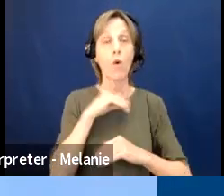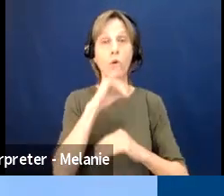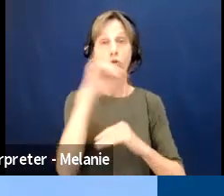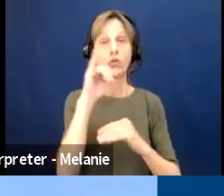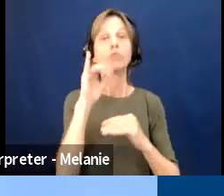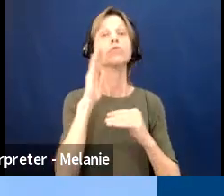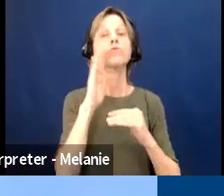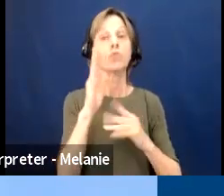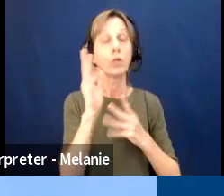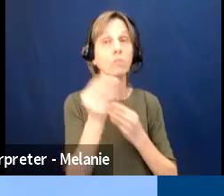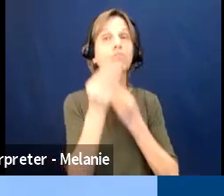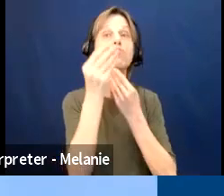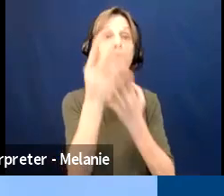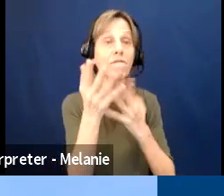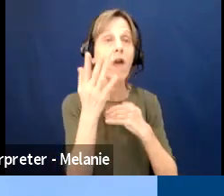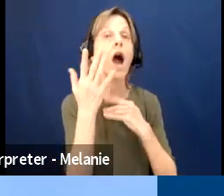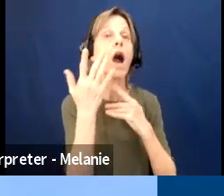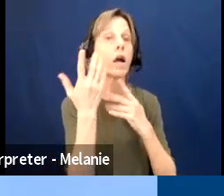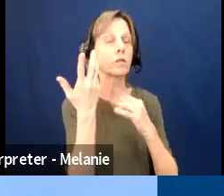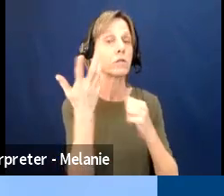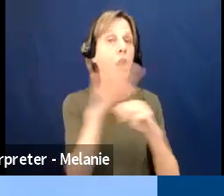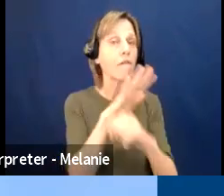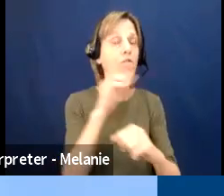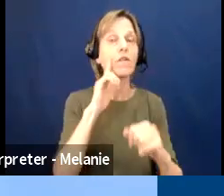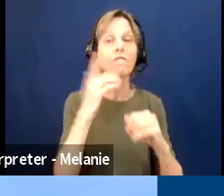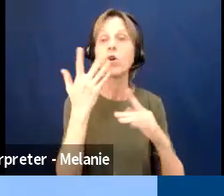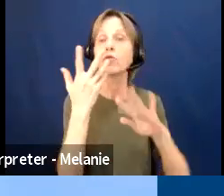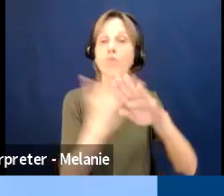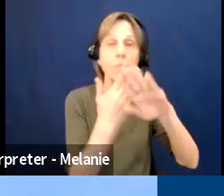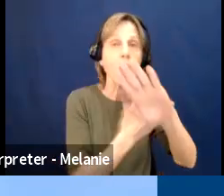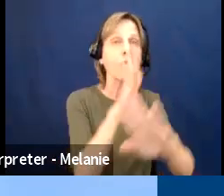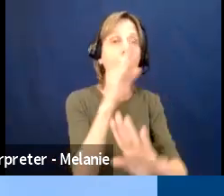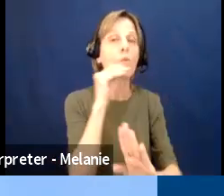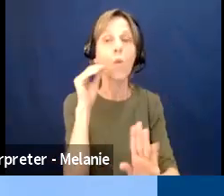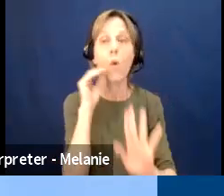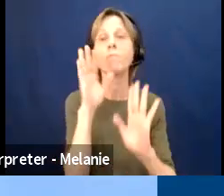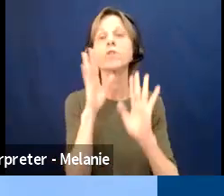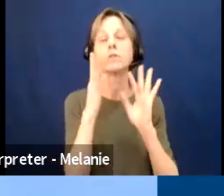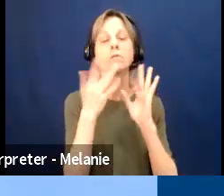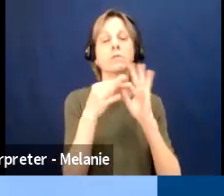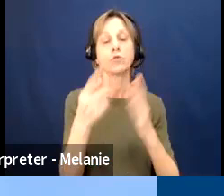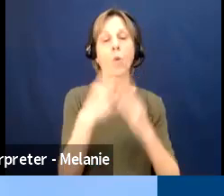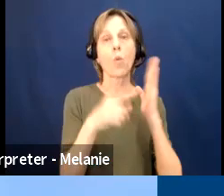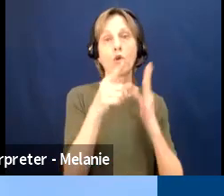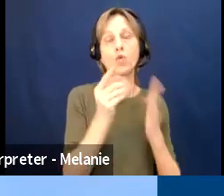coverages are what you purchased under Colorado law you're at least offered replacement coverage